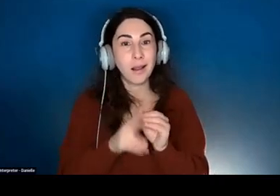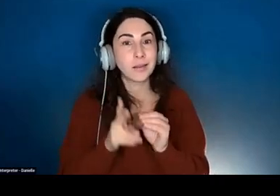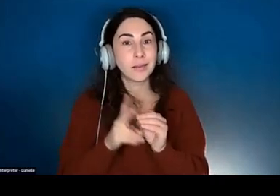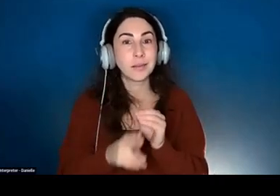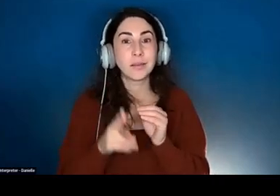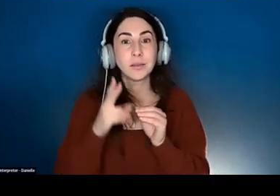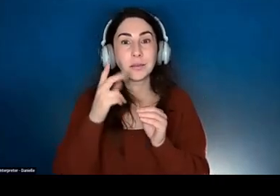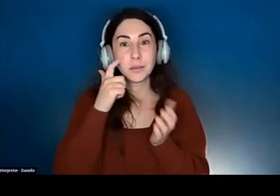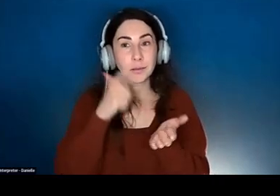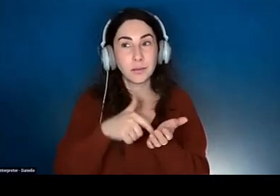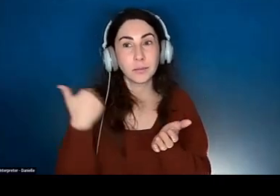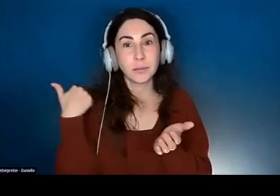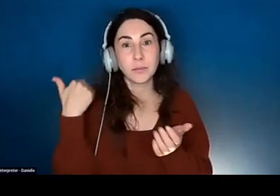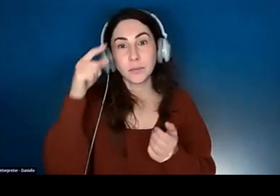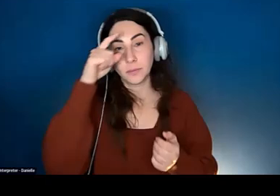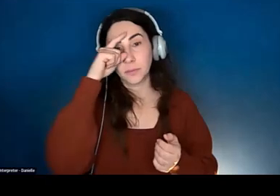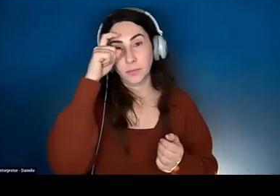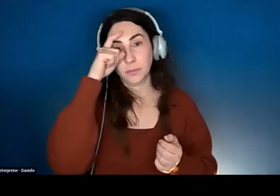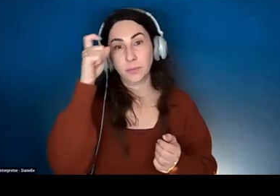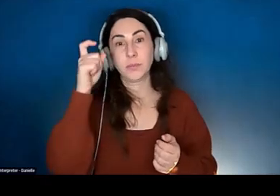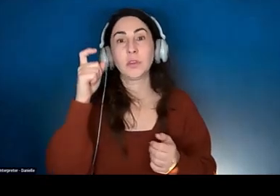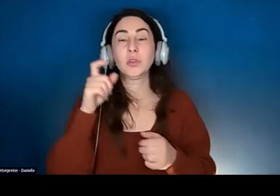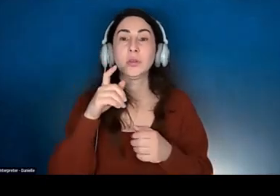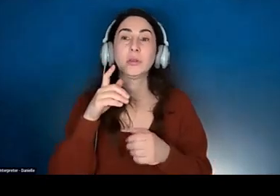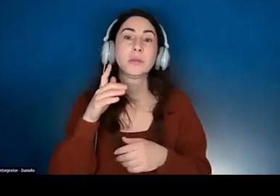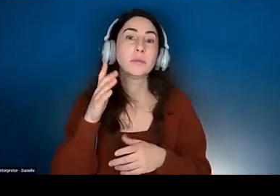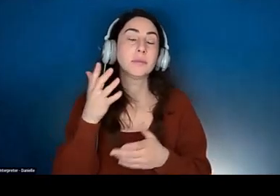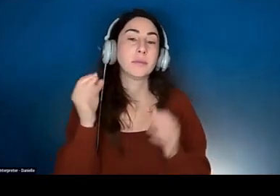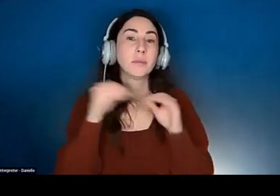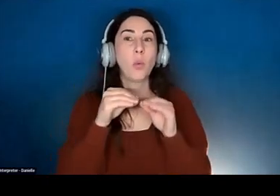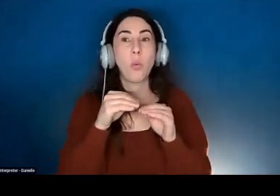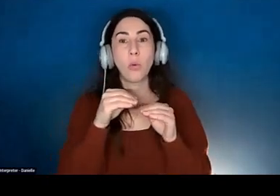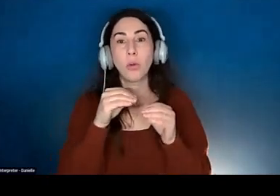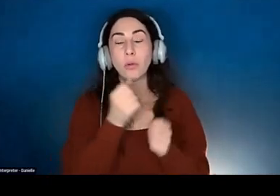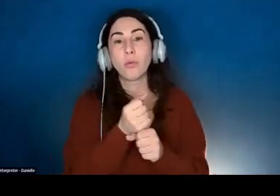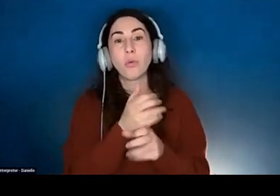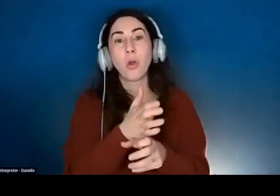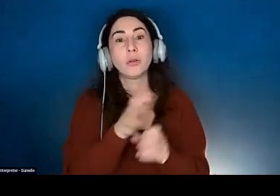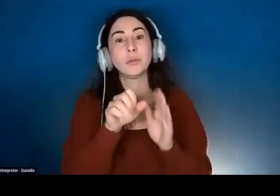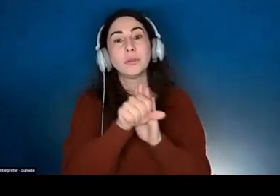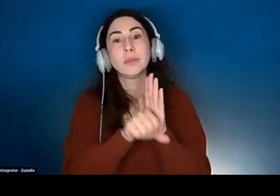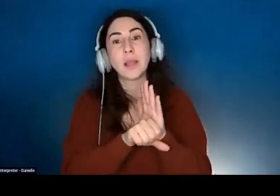going to be enormous pressure on states to cut what